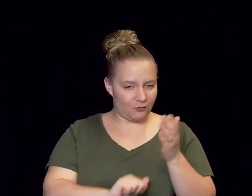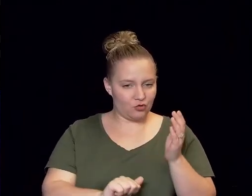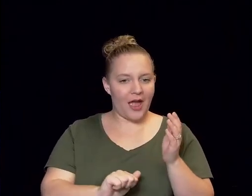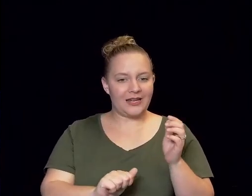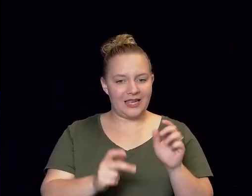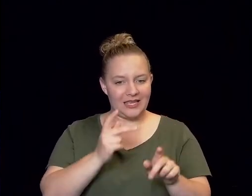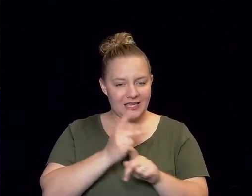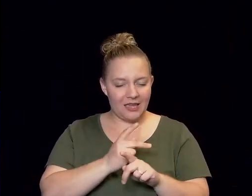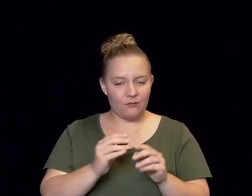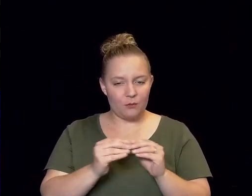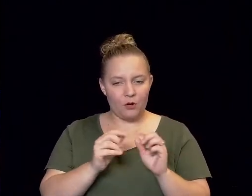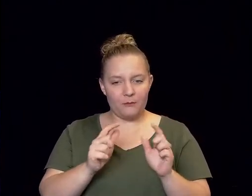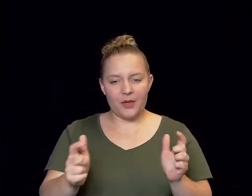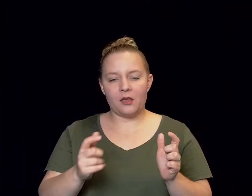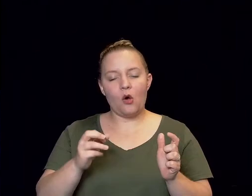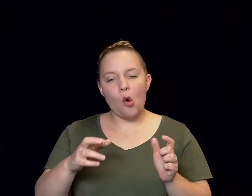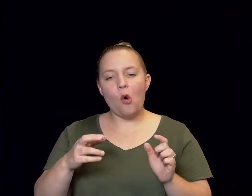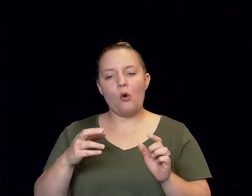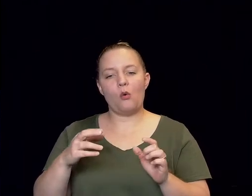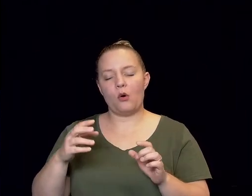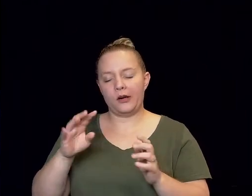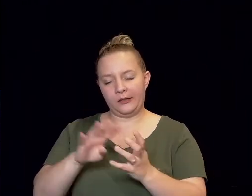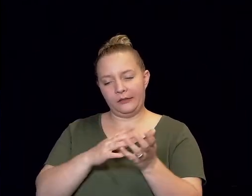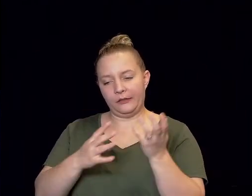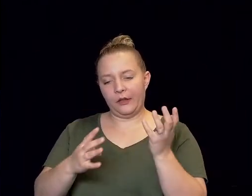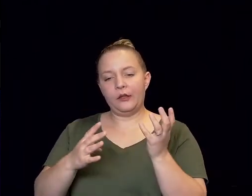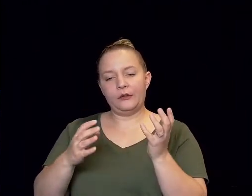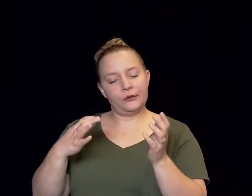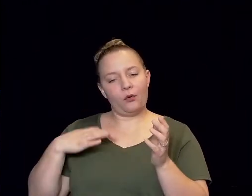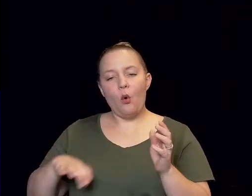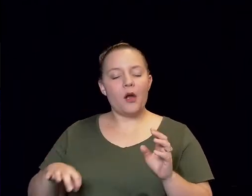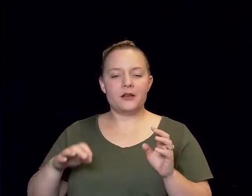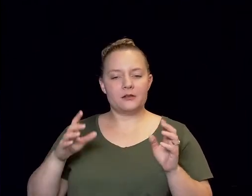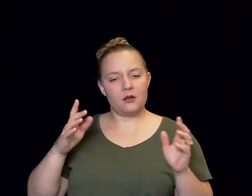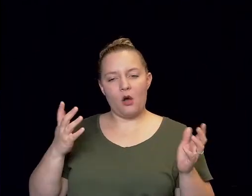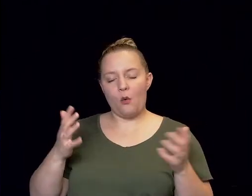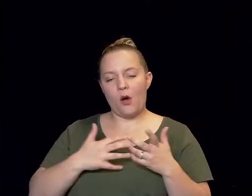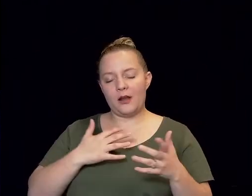Or, you could think the scoreboard, whatever makes the most sense to you. My final answer here